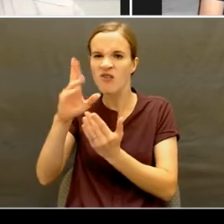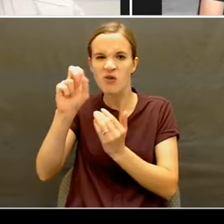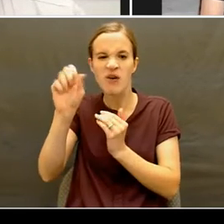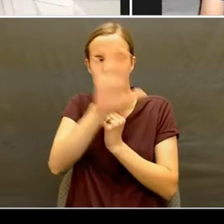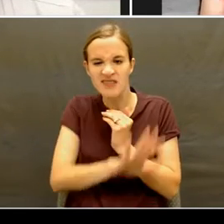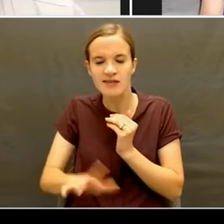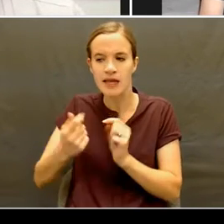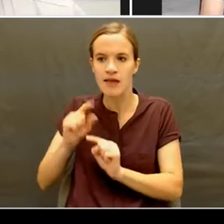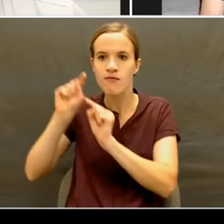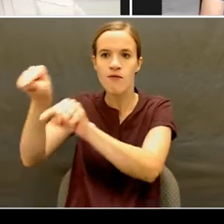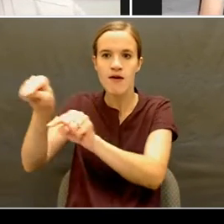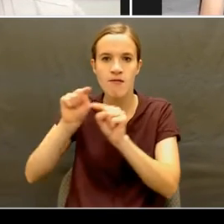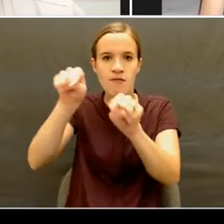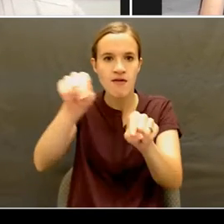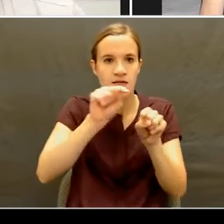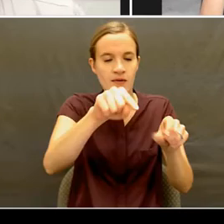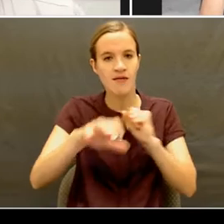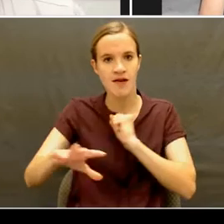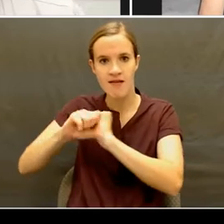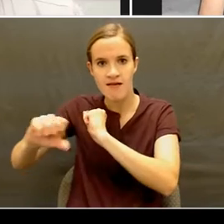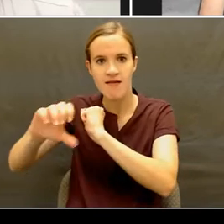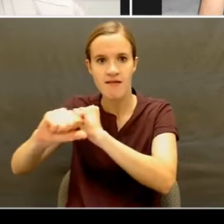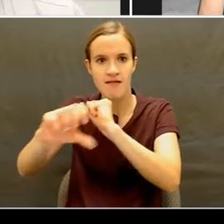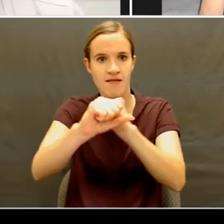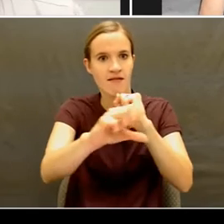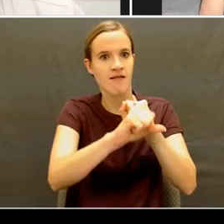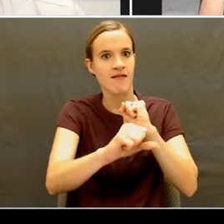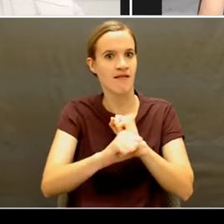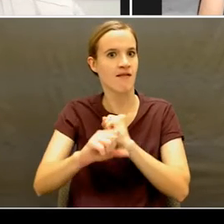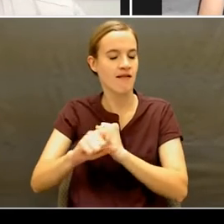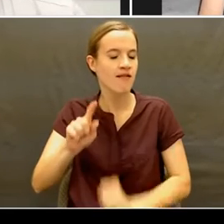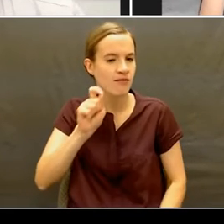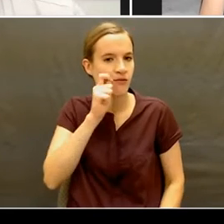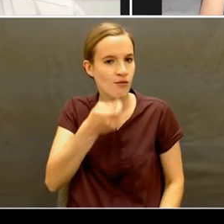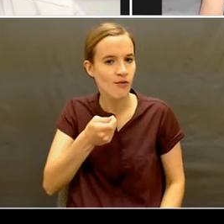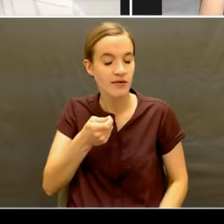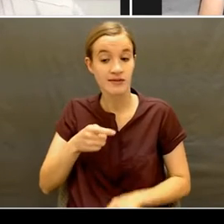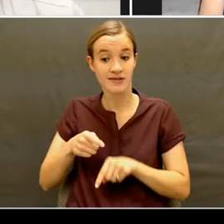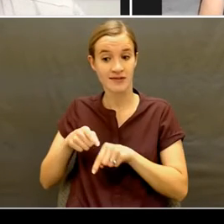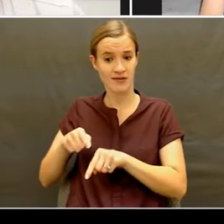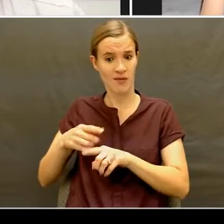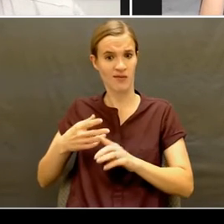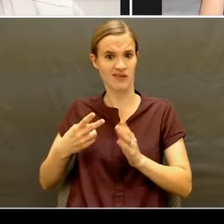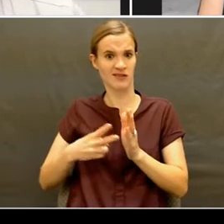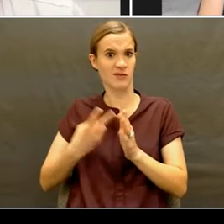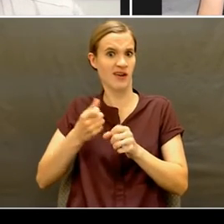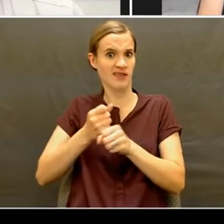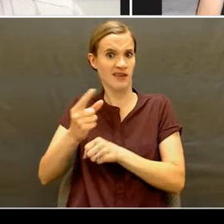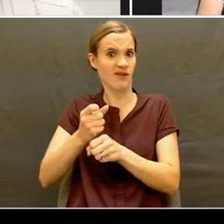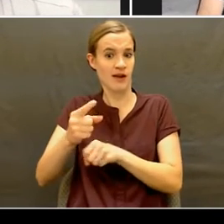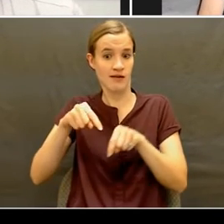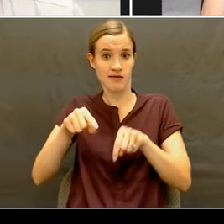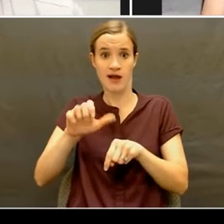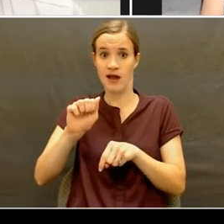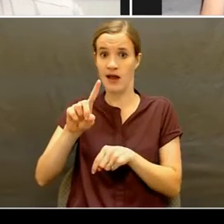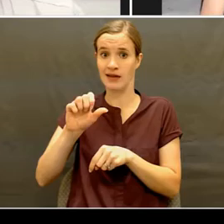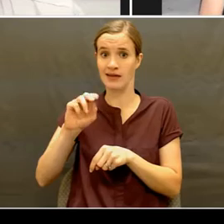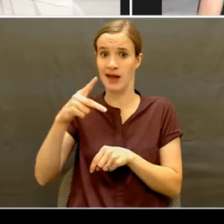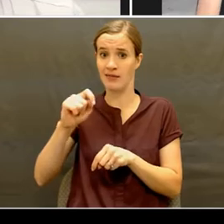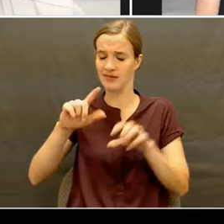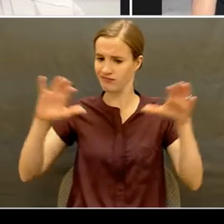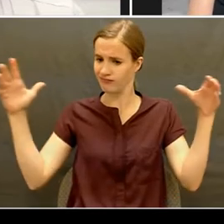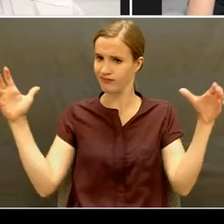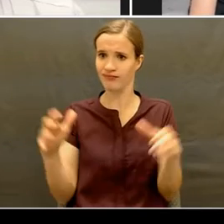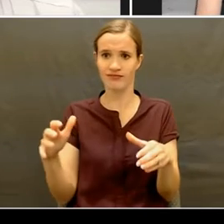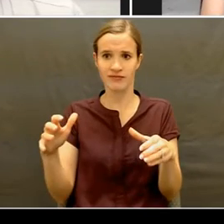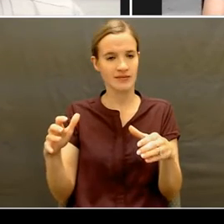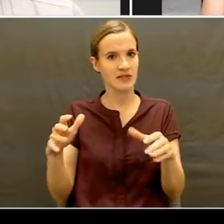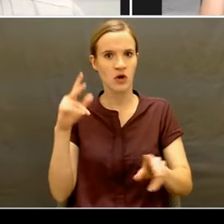two weeks, every twice a year, you had people from all different places. Now, that happened, that